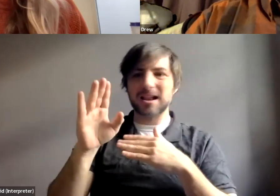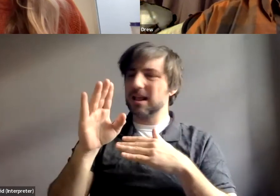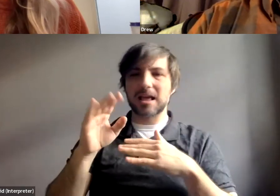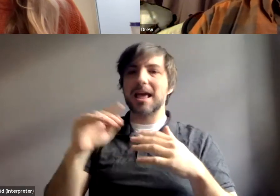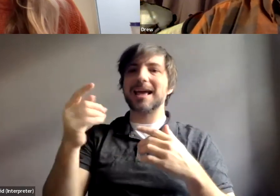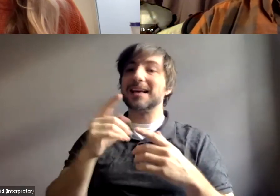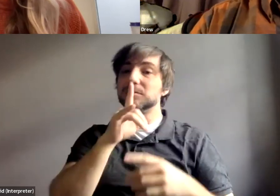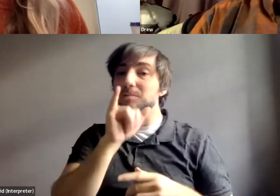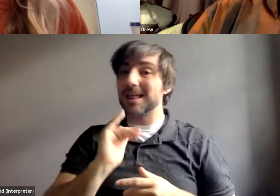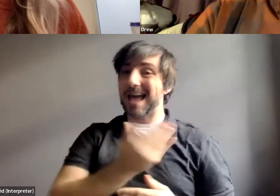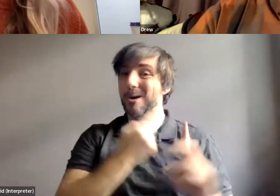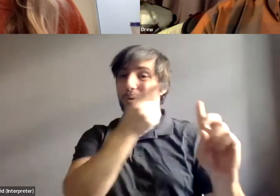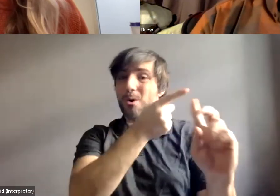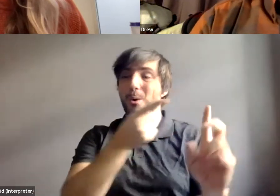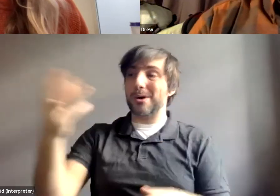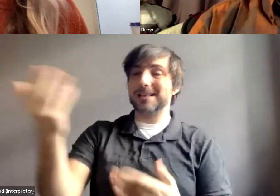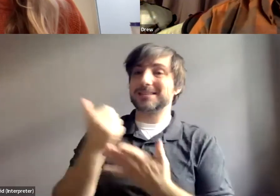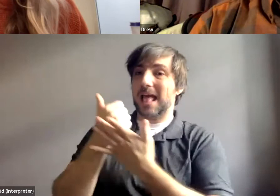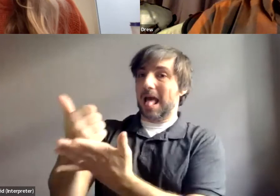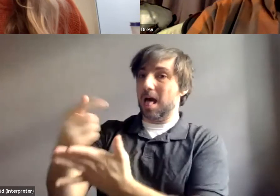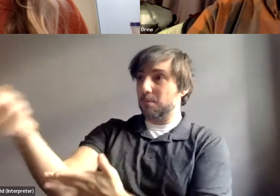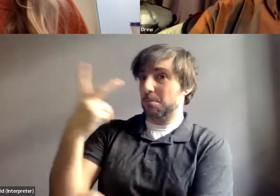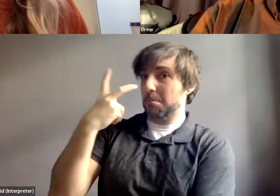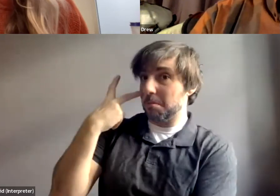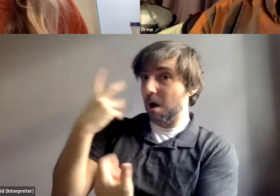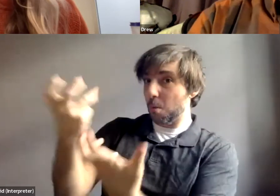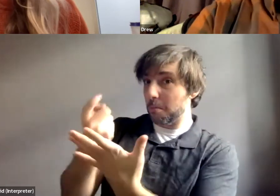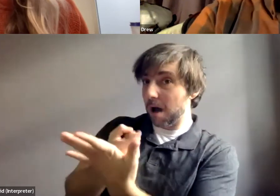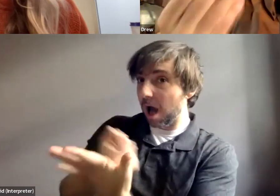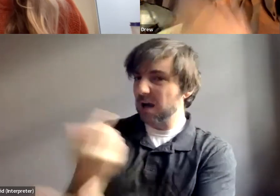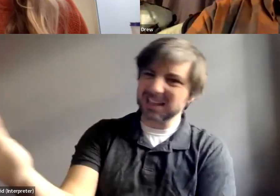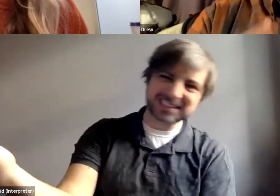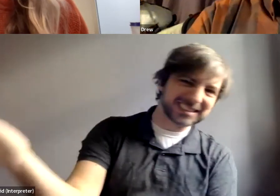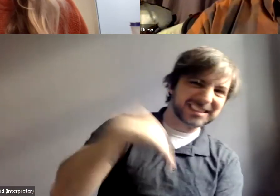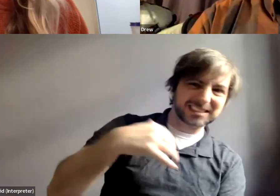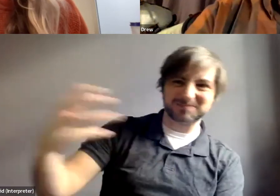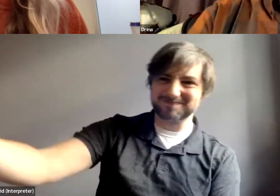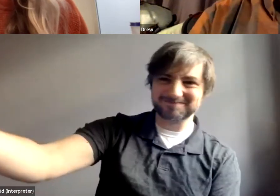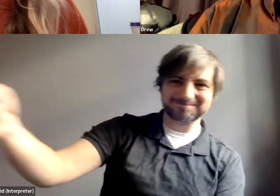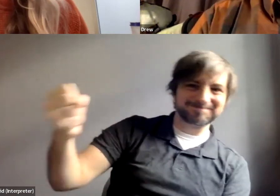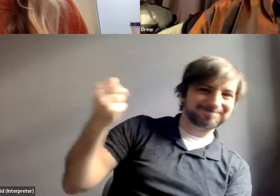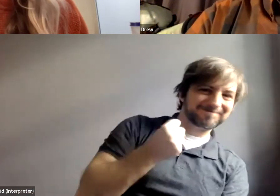folks out there on to the ice. You know, Lauren, I don't know how familiar you are with hockey